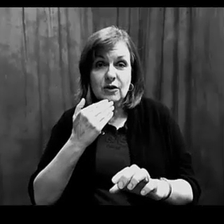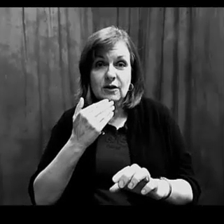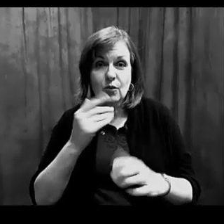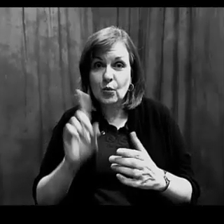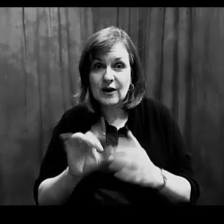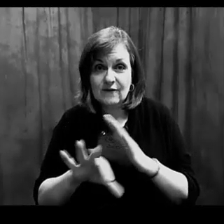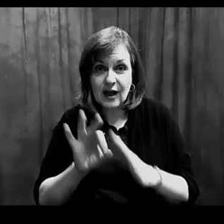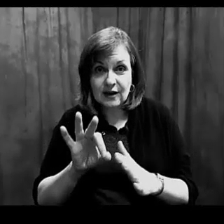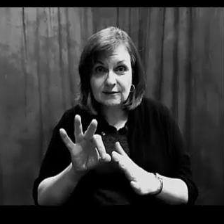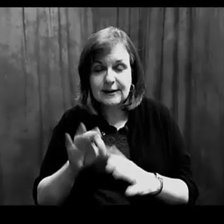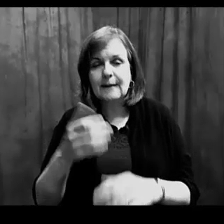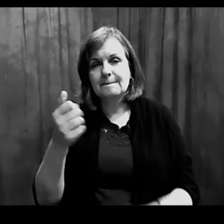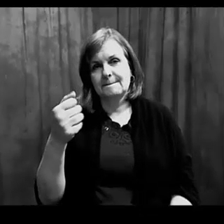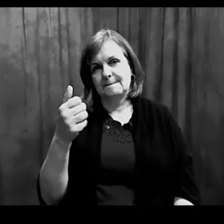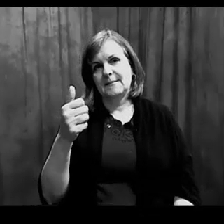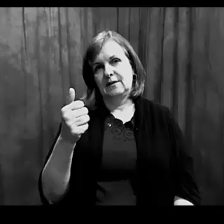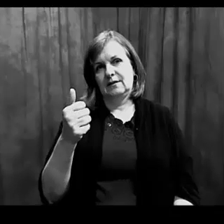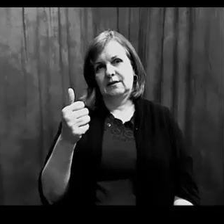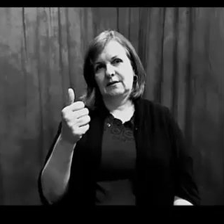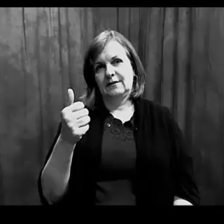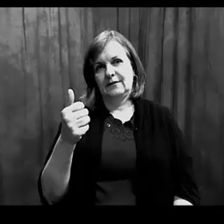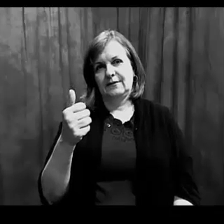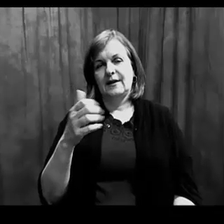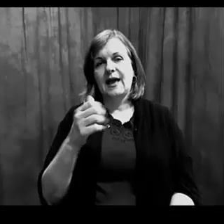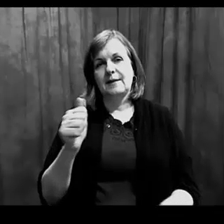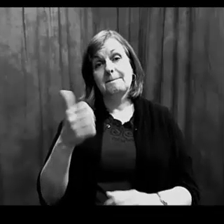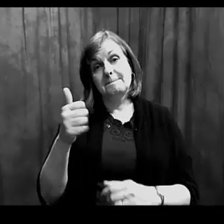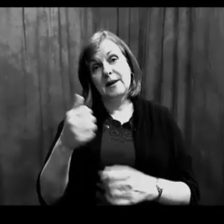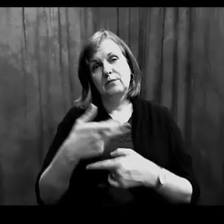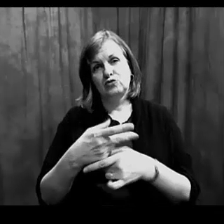its in milk! right? and milk products